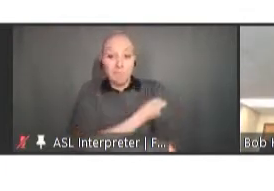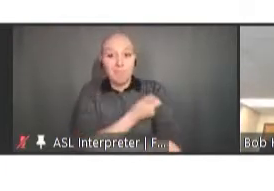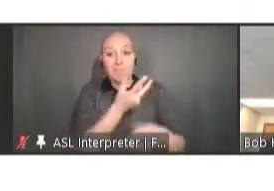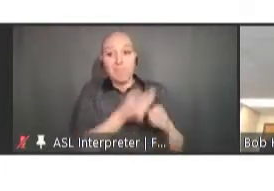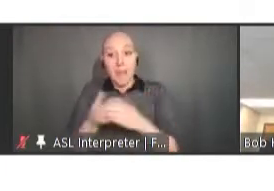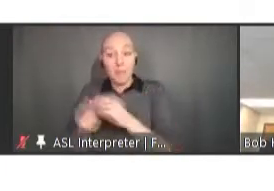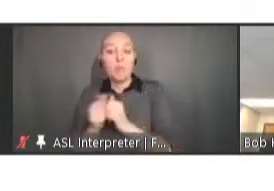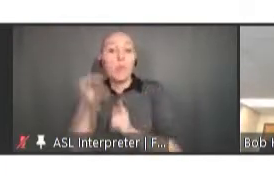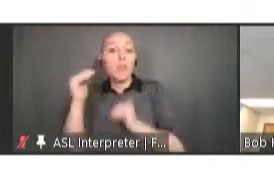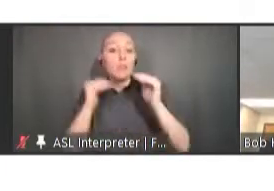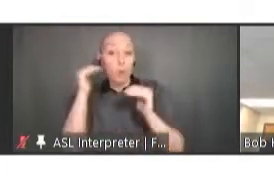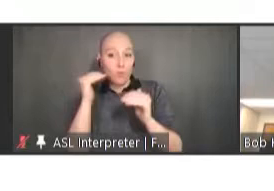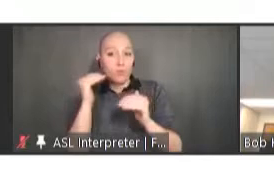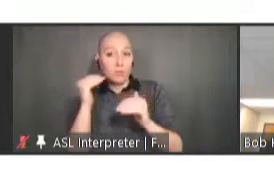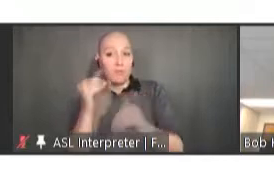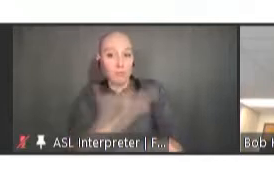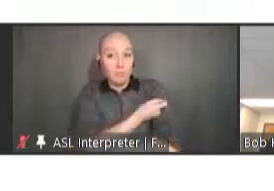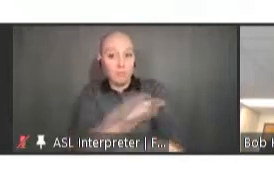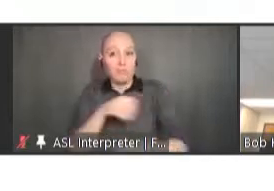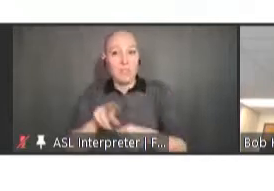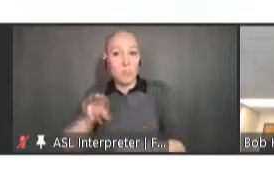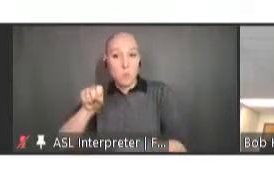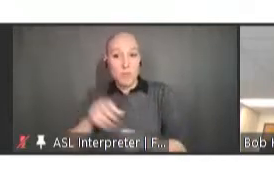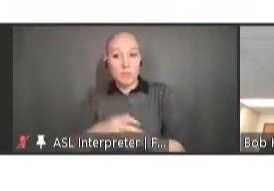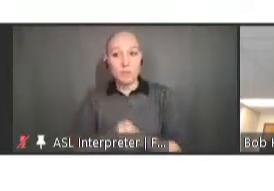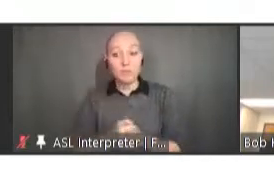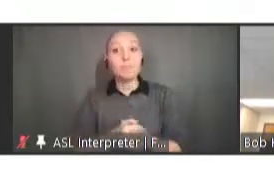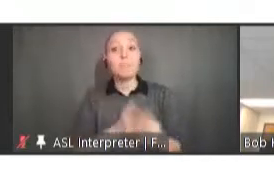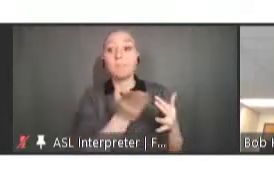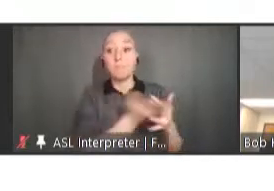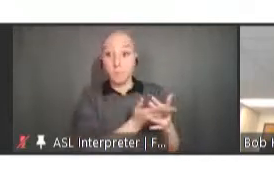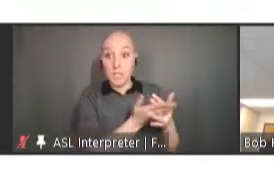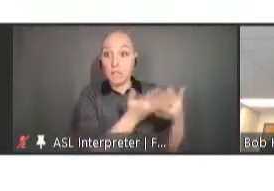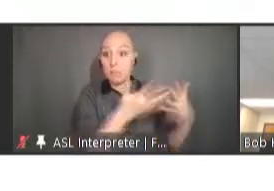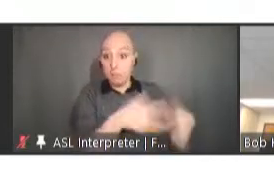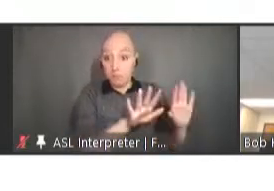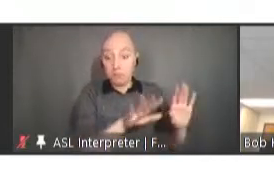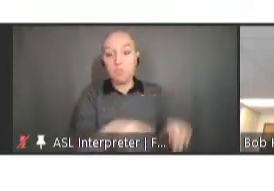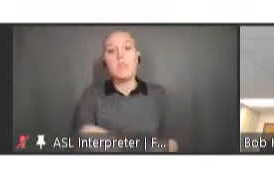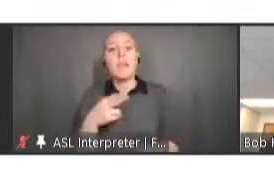After the break, presenters from HHS and CDC provided some critical data on the positive